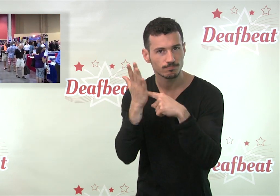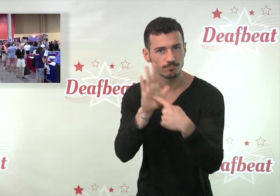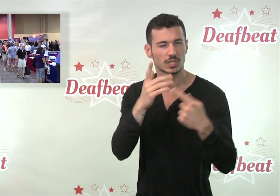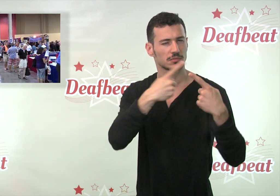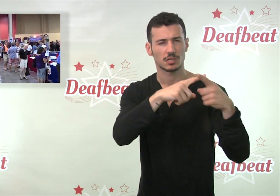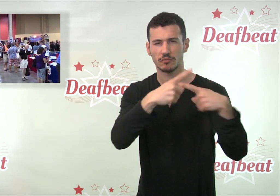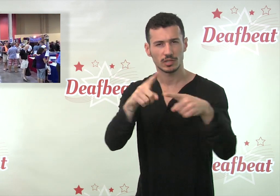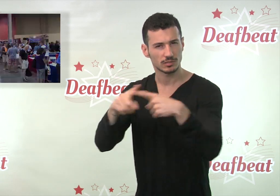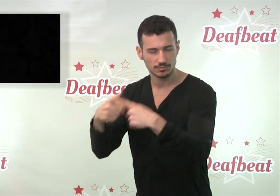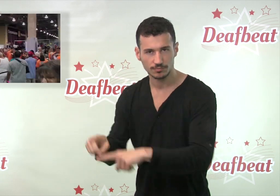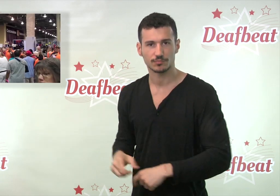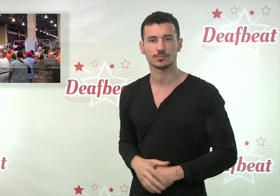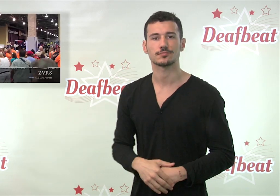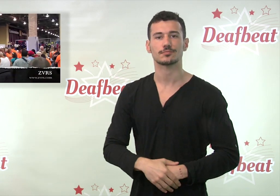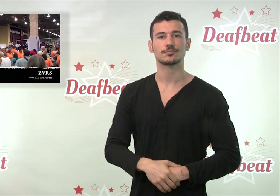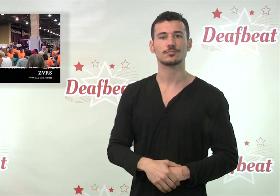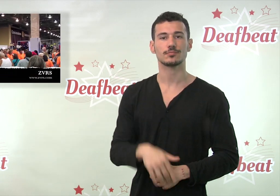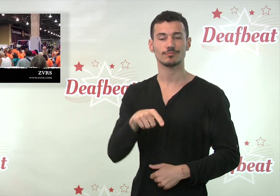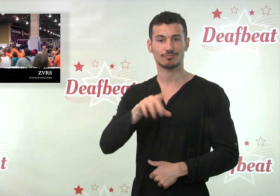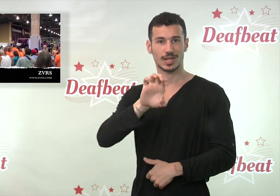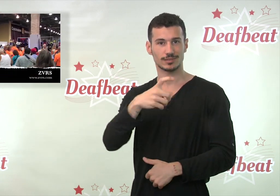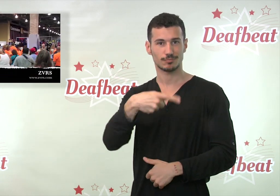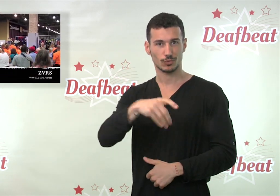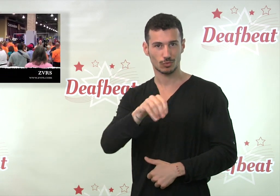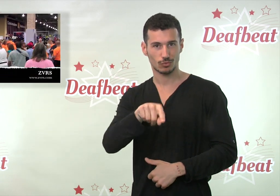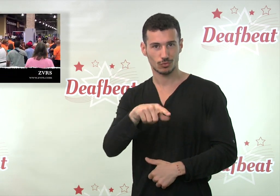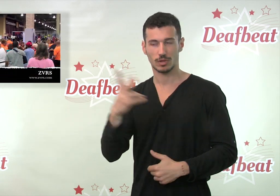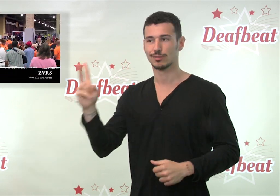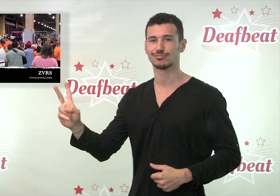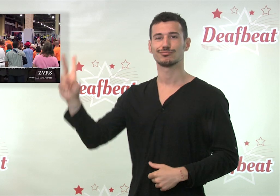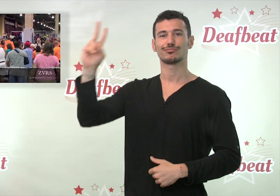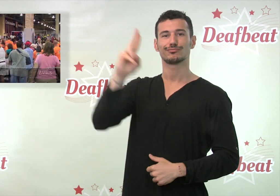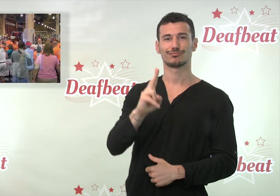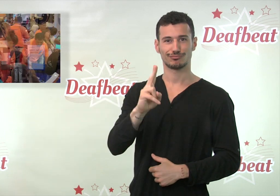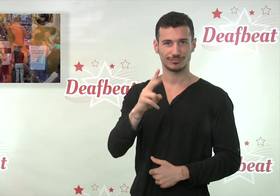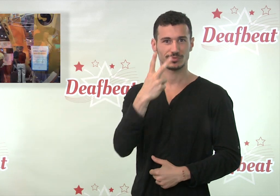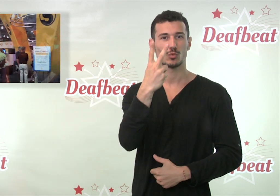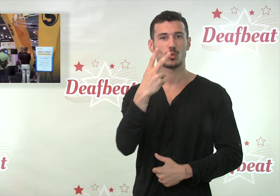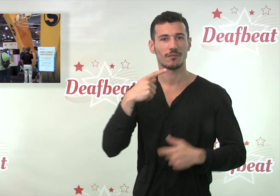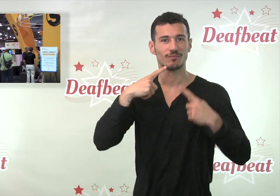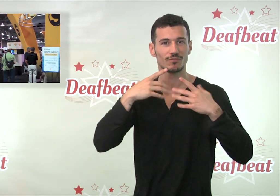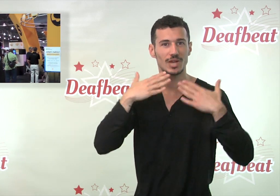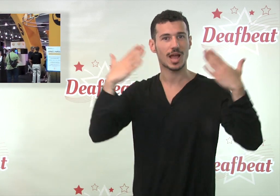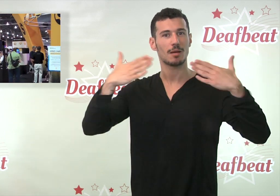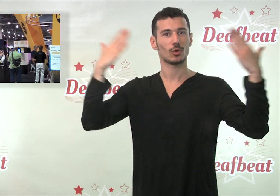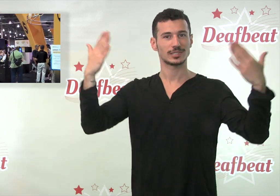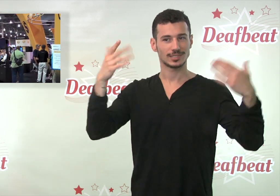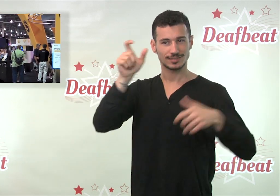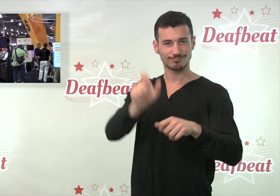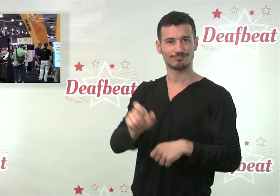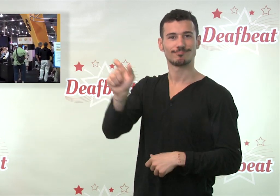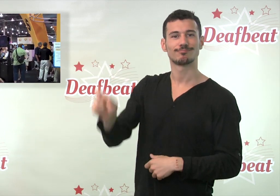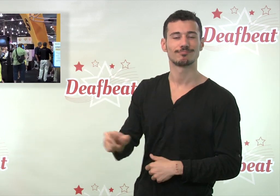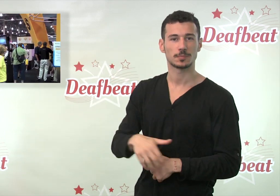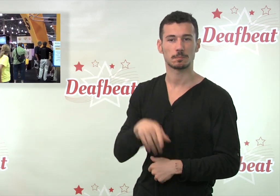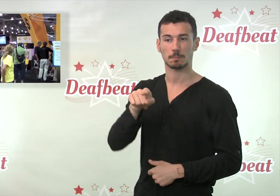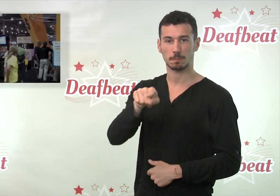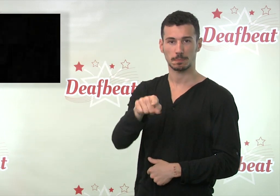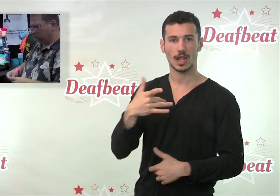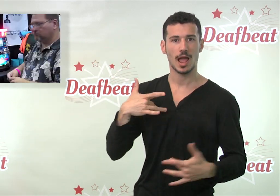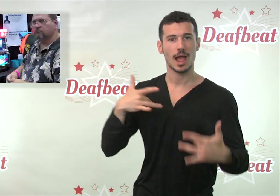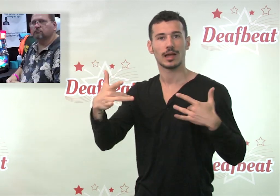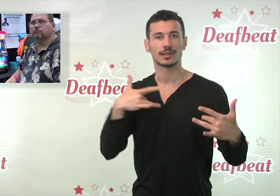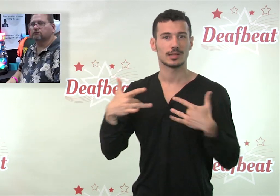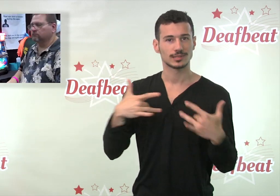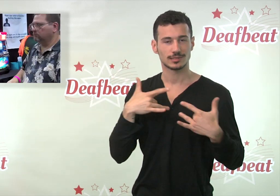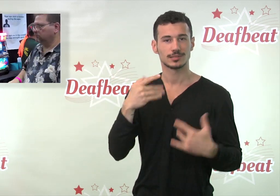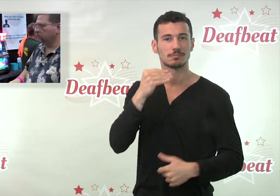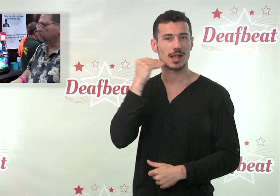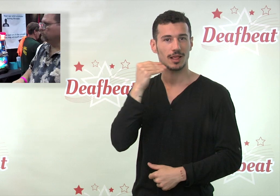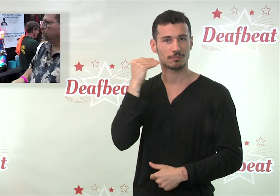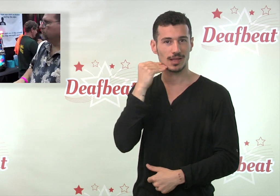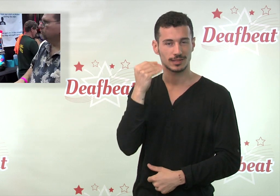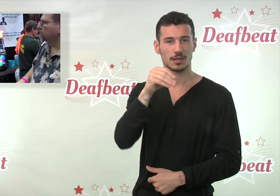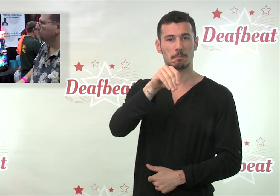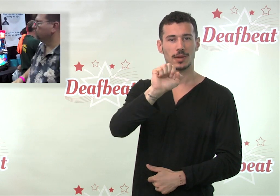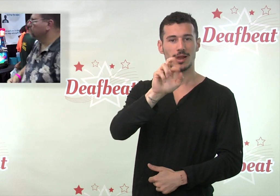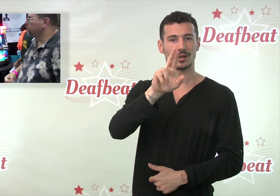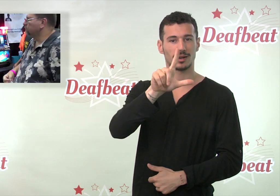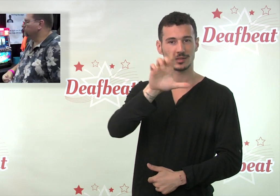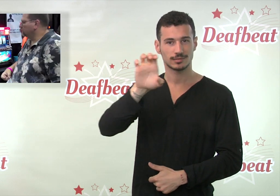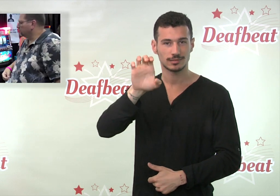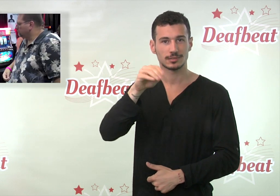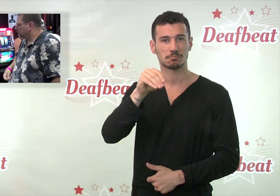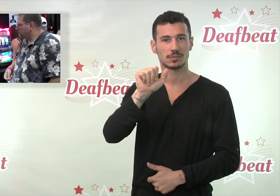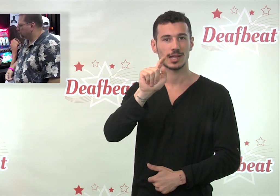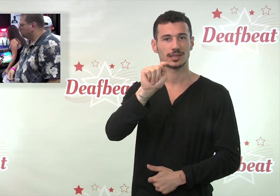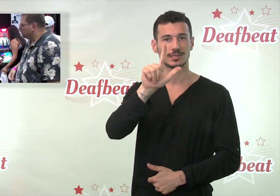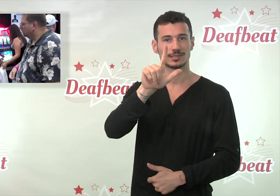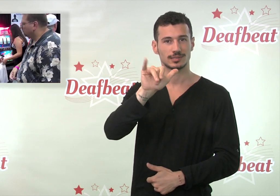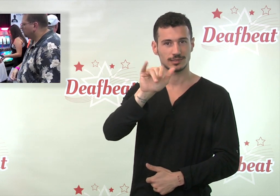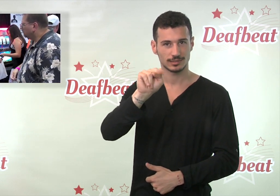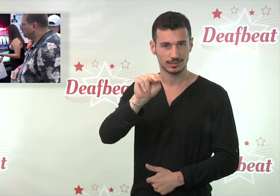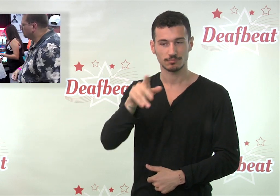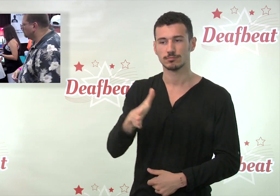and exhibitions. Deaf celebrities such as actress Marlee Matlin